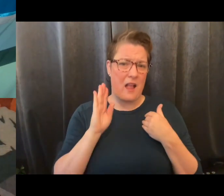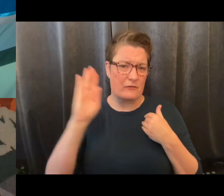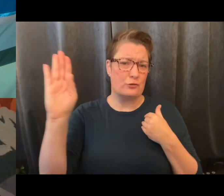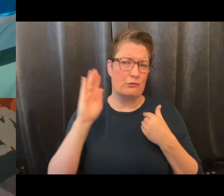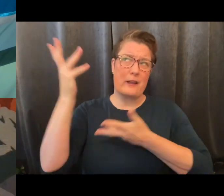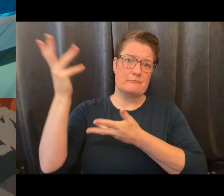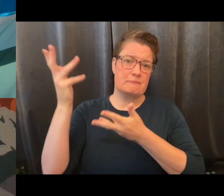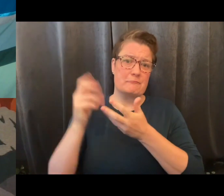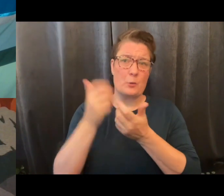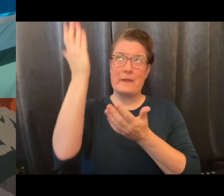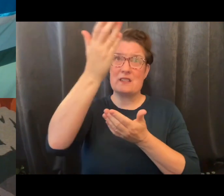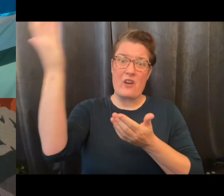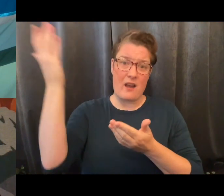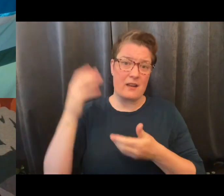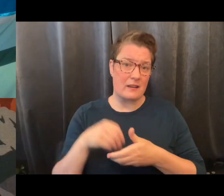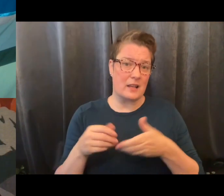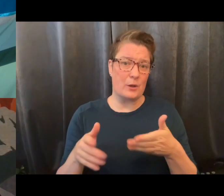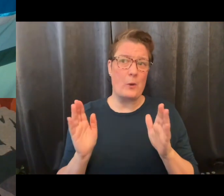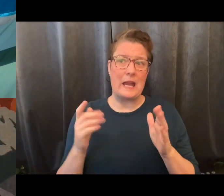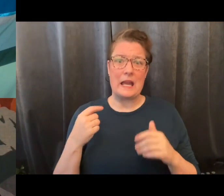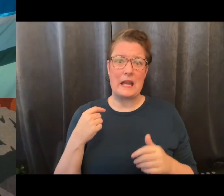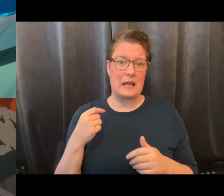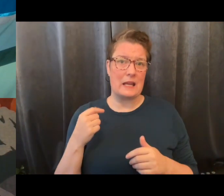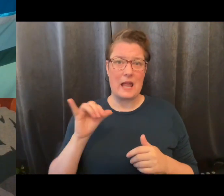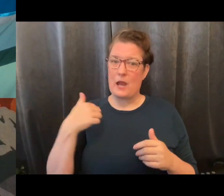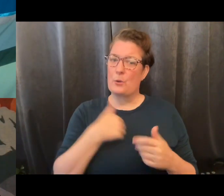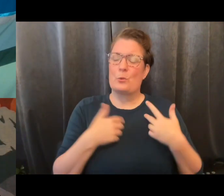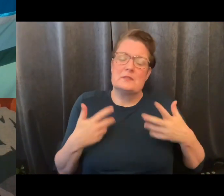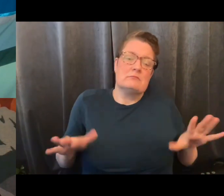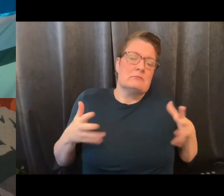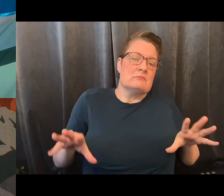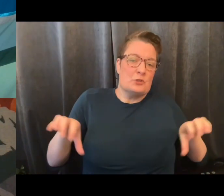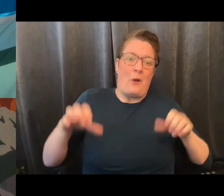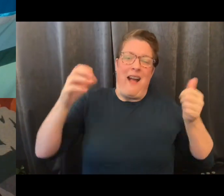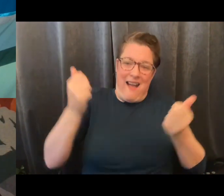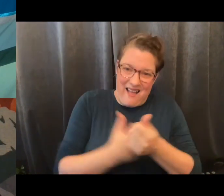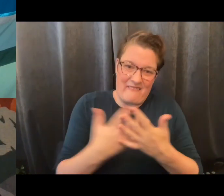in a way that we've done everything we can, and we're just going to like fall